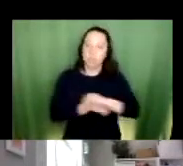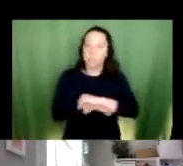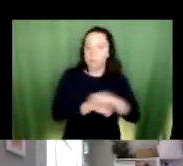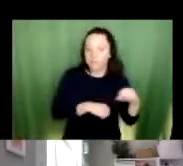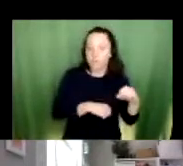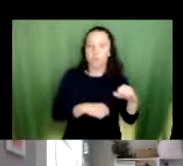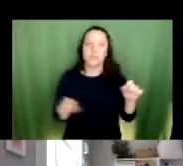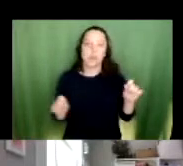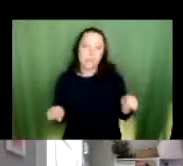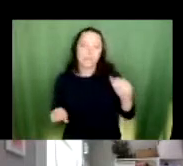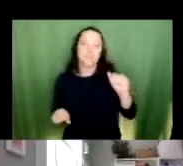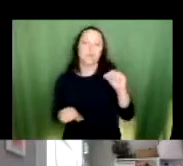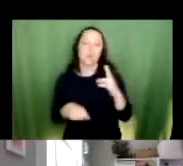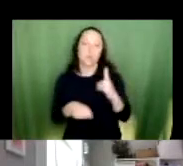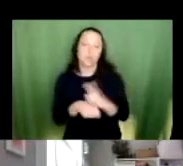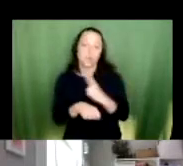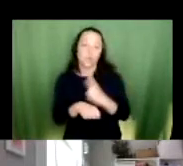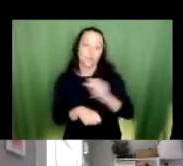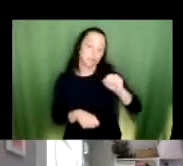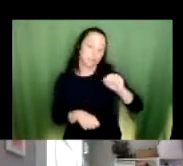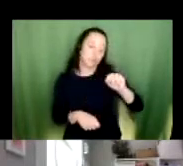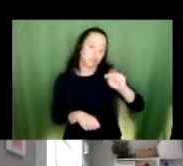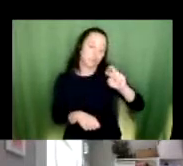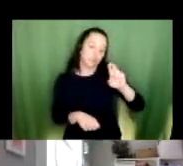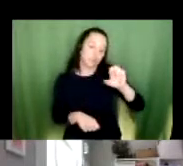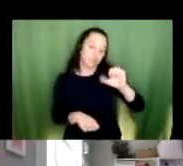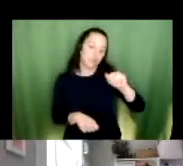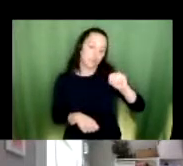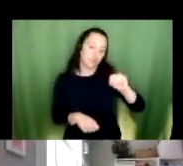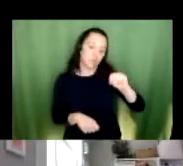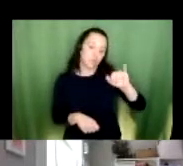using Stream Yard versus Zoom which is a little bit of a learning curve,